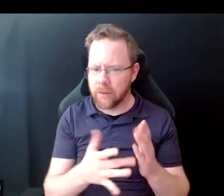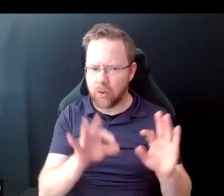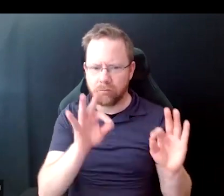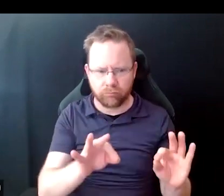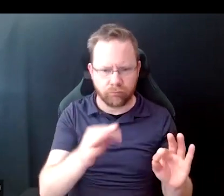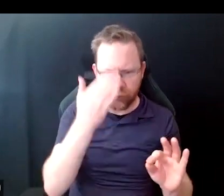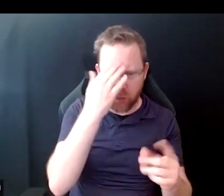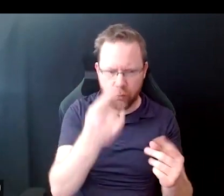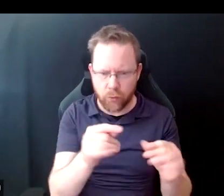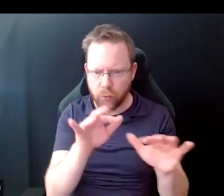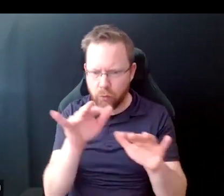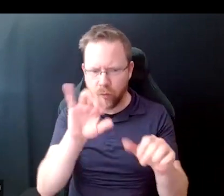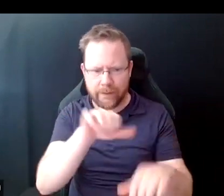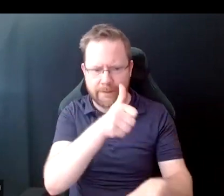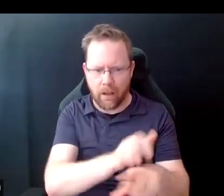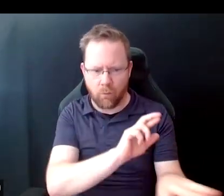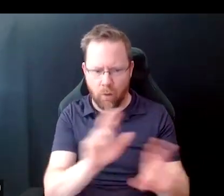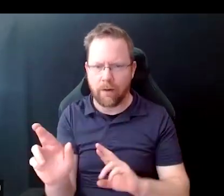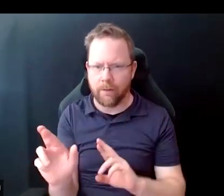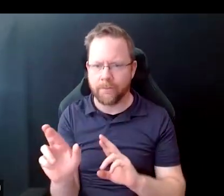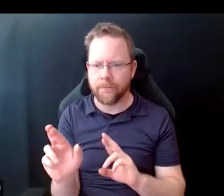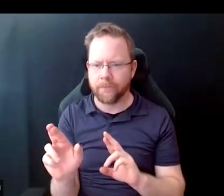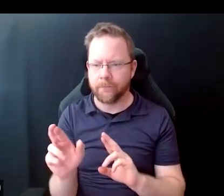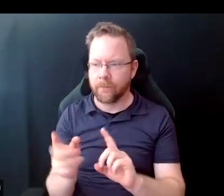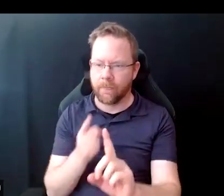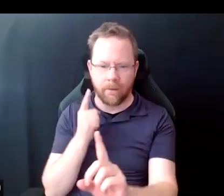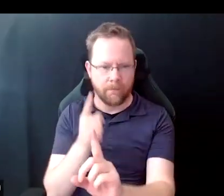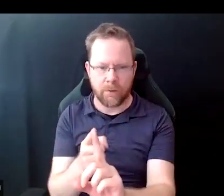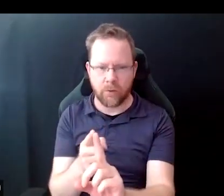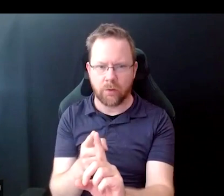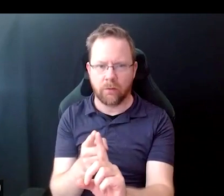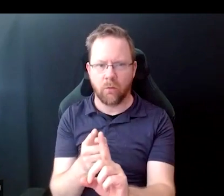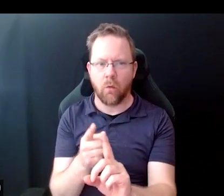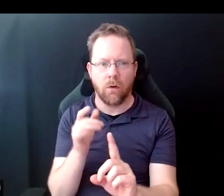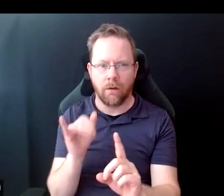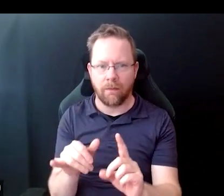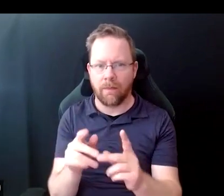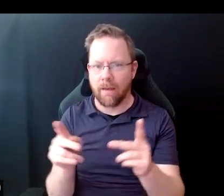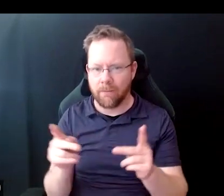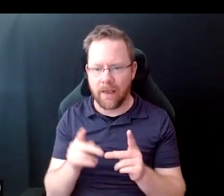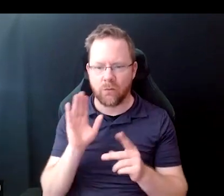We can make sure that the habitats and the space vessels are accessible."